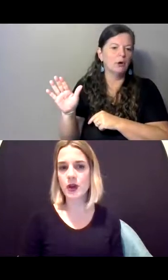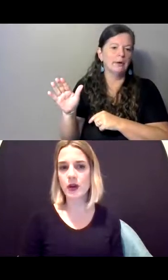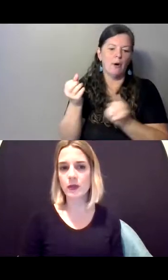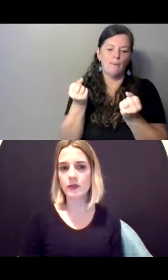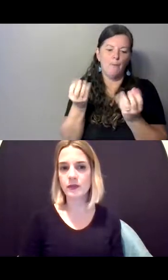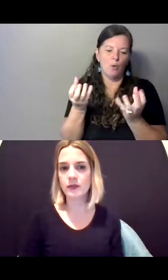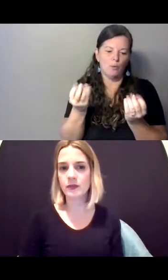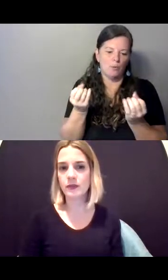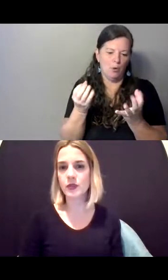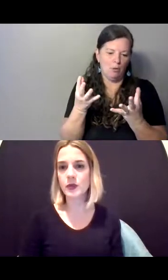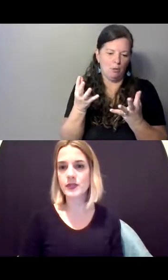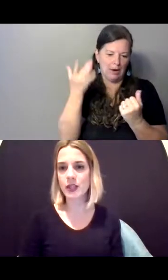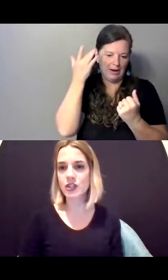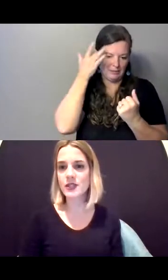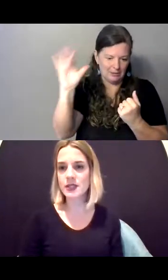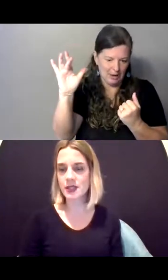I use Gardner's multiple intelligence,